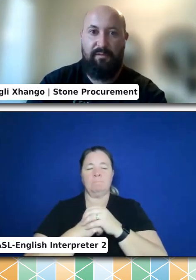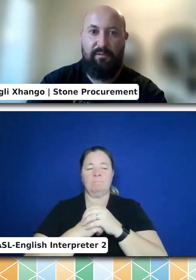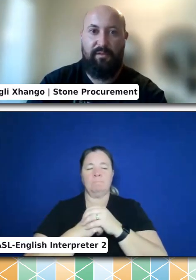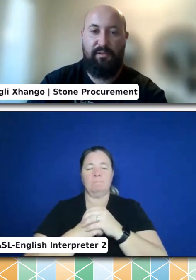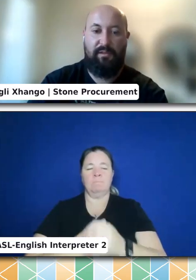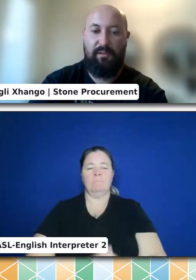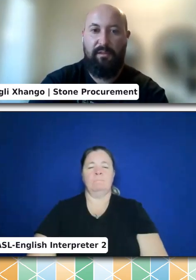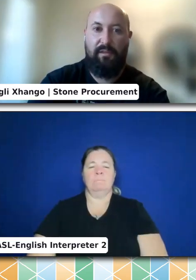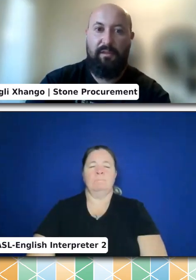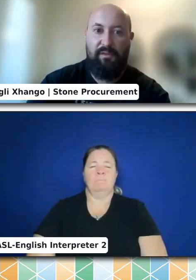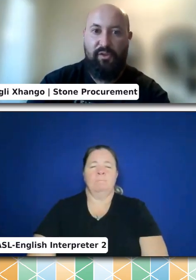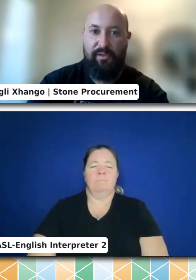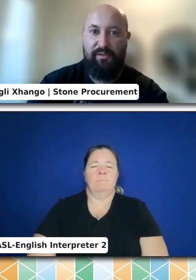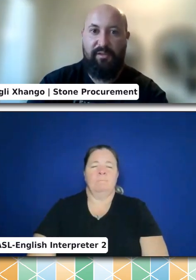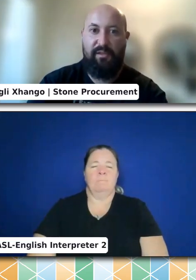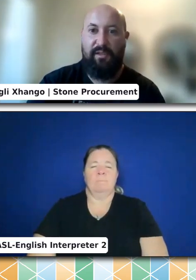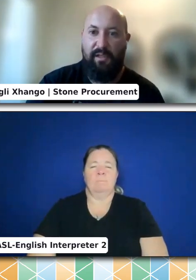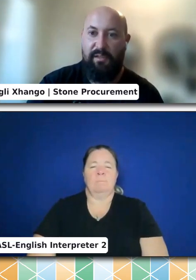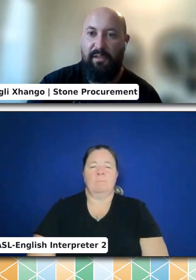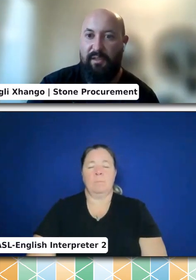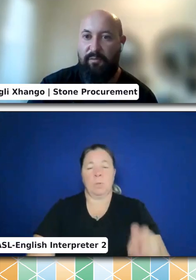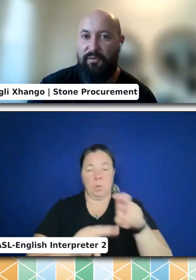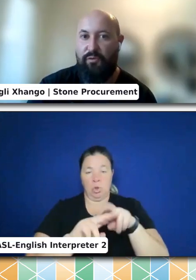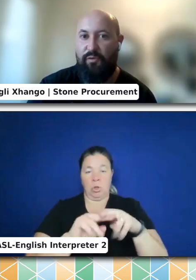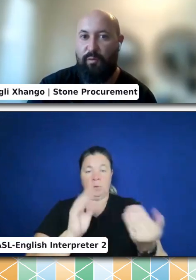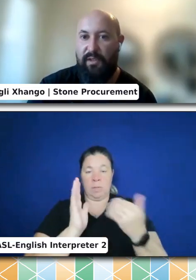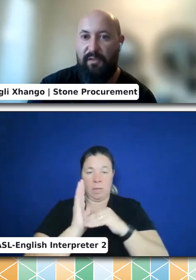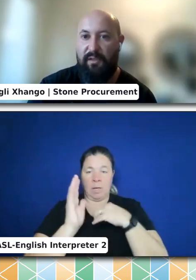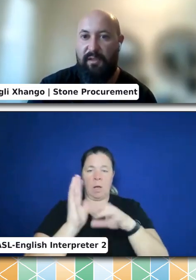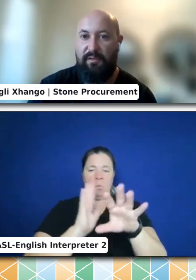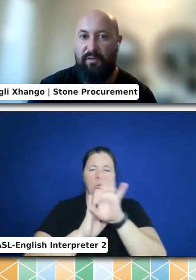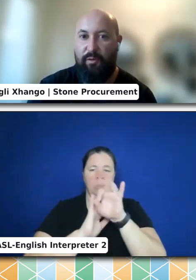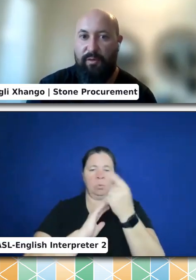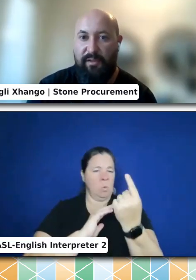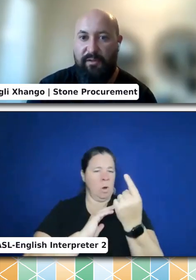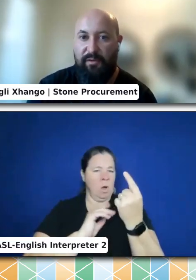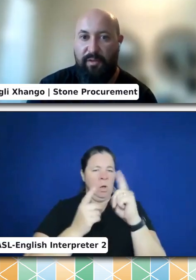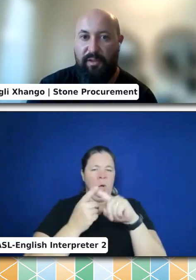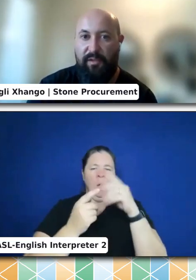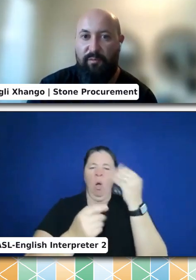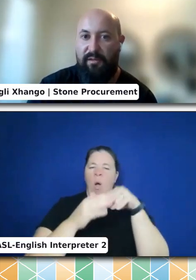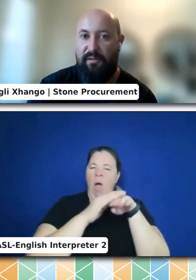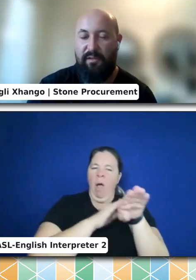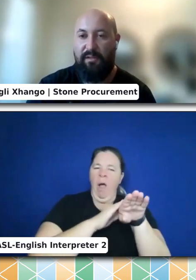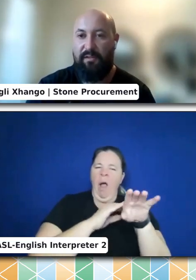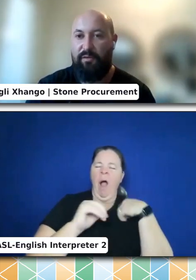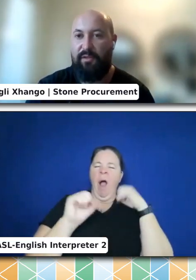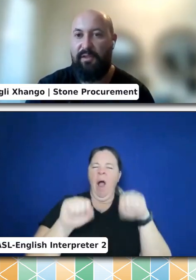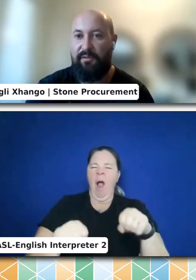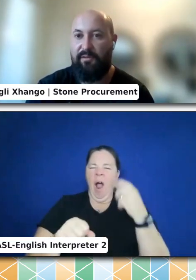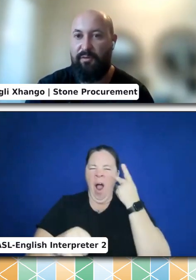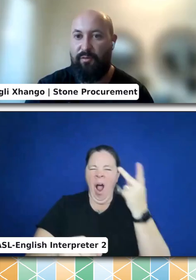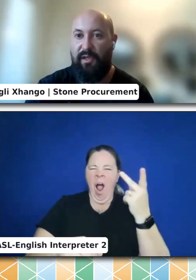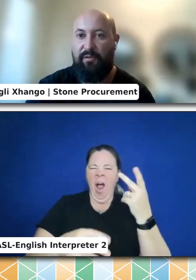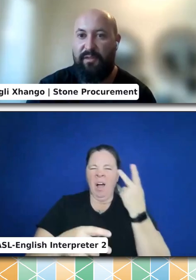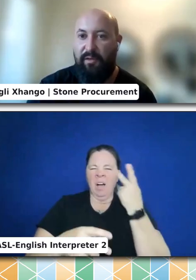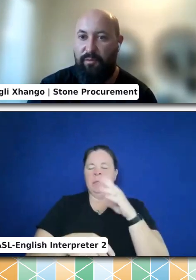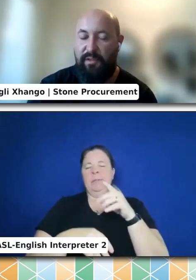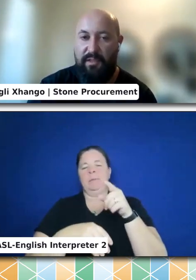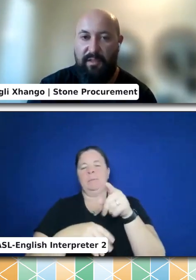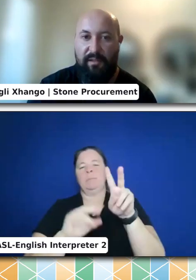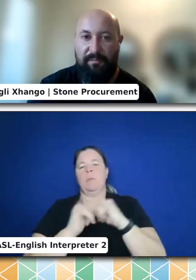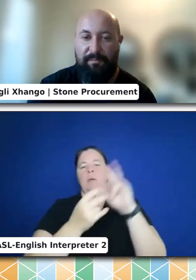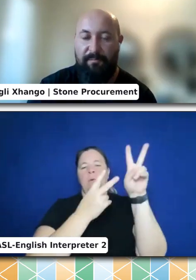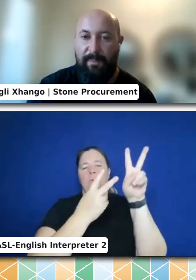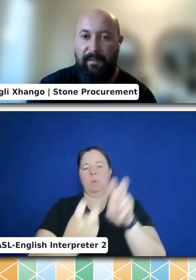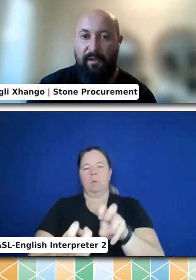Chairs again, and then I will choose one, uh, to go into, and we can… look into how to download the, um…